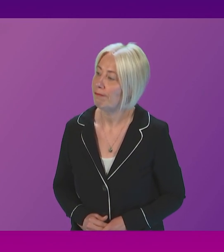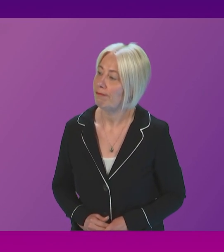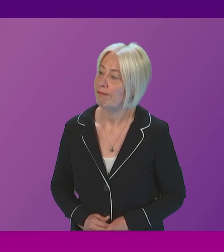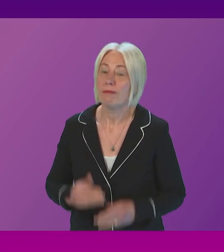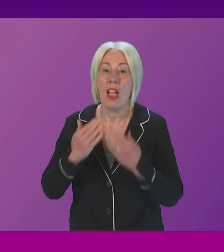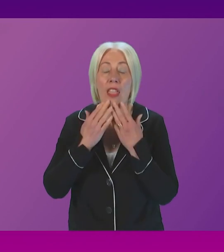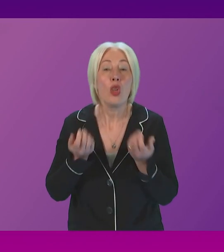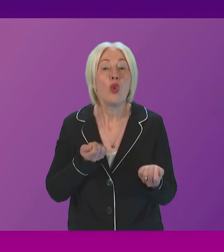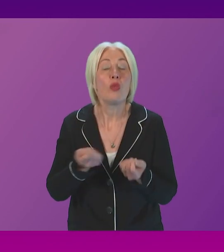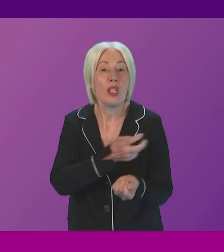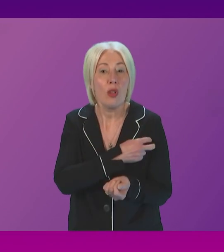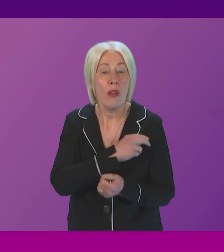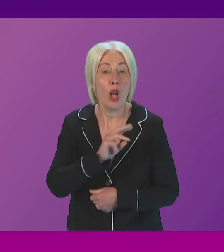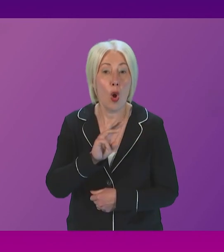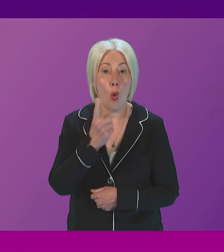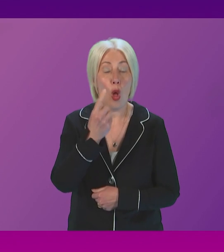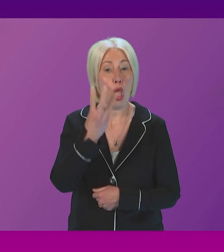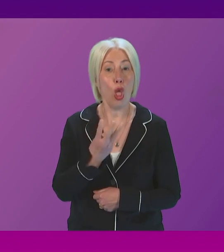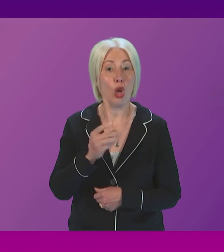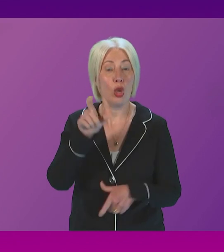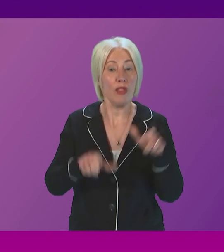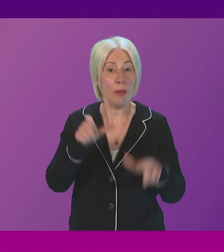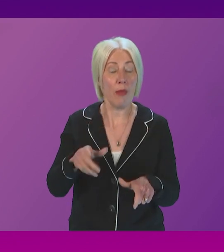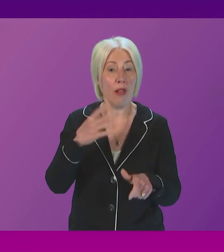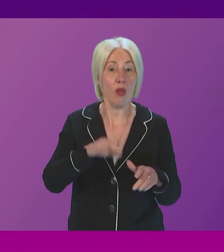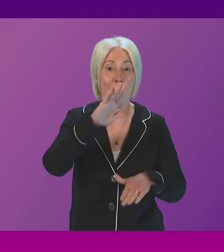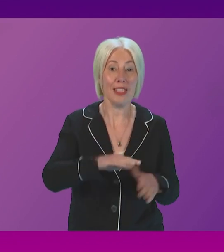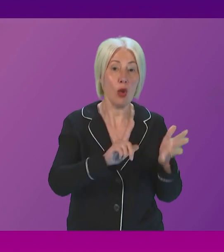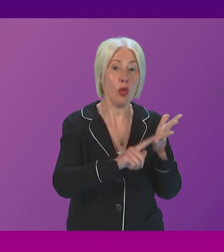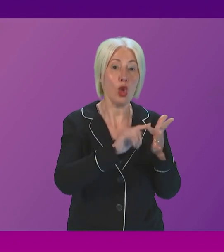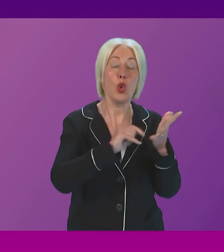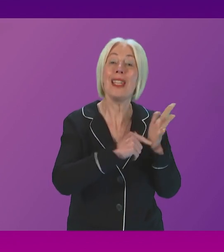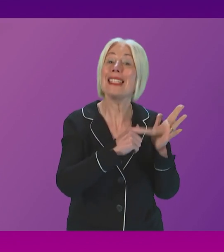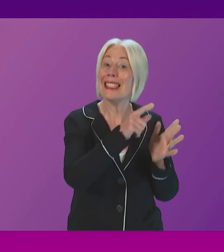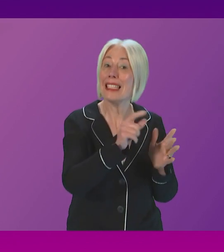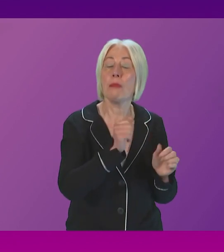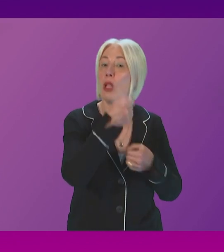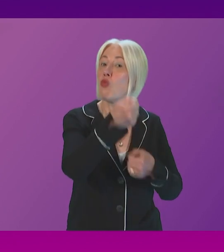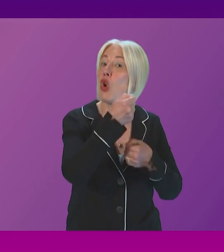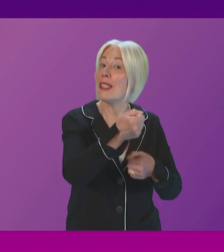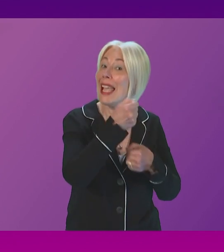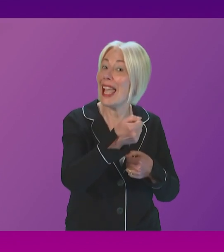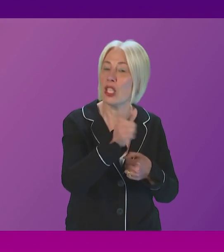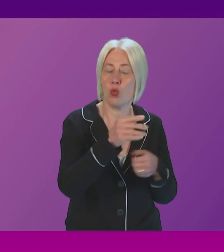This week, a third of the population of South Uist turned out to protest against ferry cancellations.